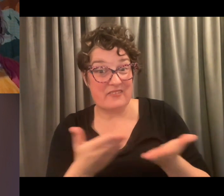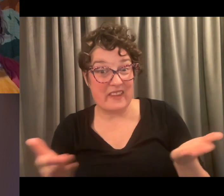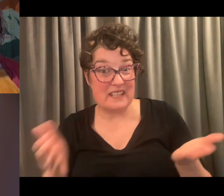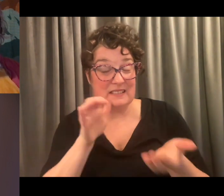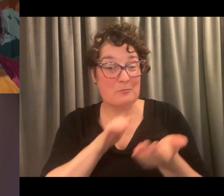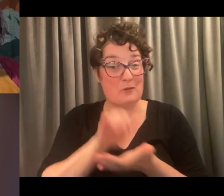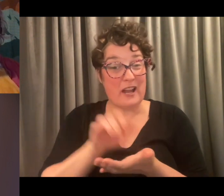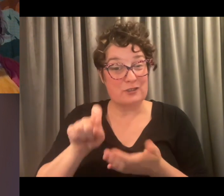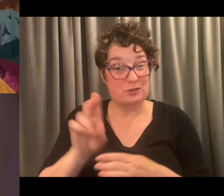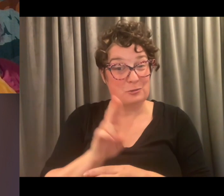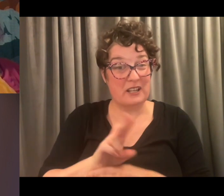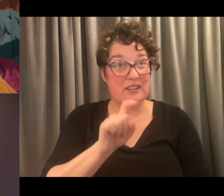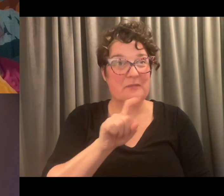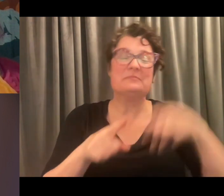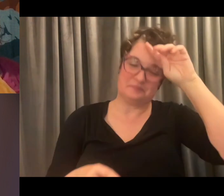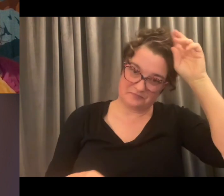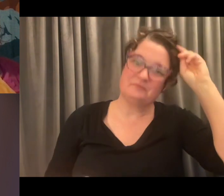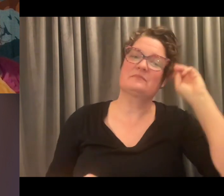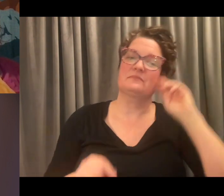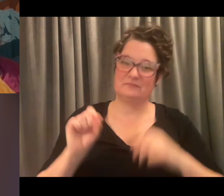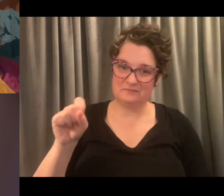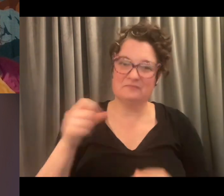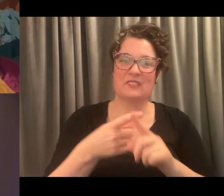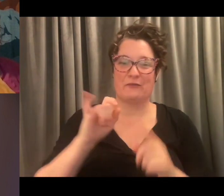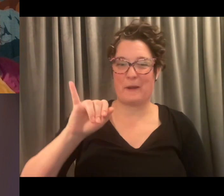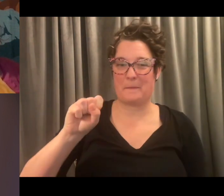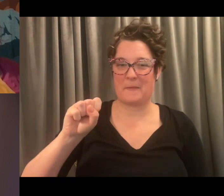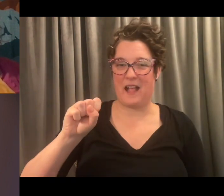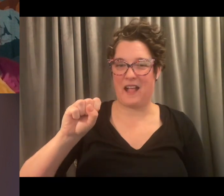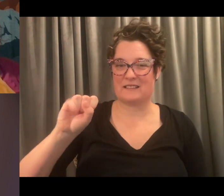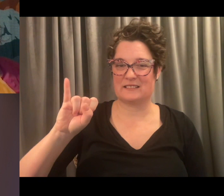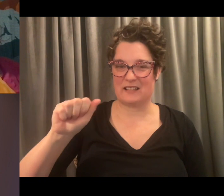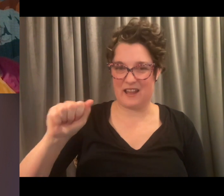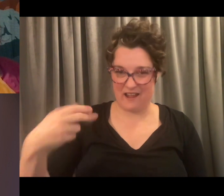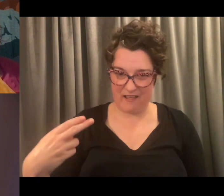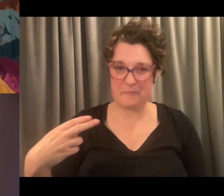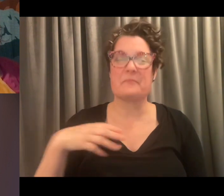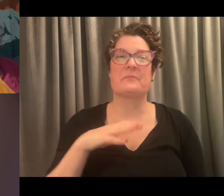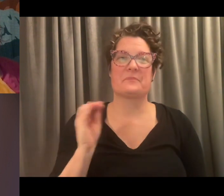Never: Yeah. So, this is from Isaiah and, uh, he is in the middle of a fiery tirade